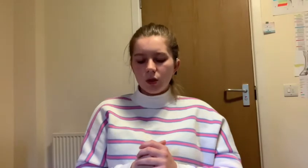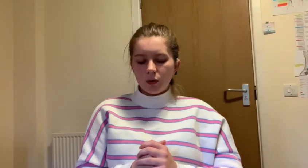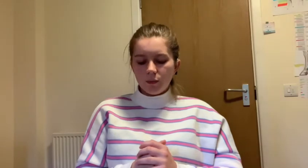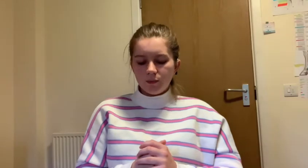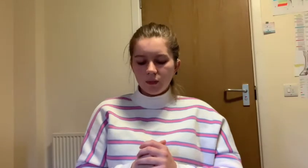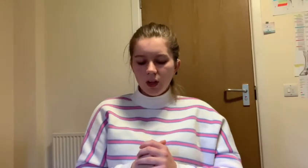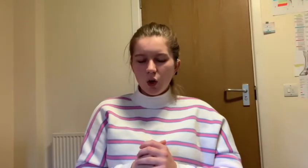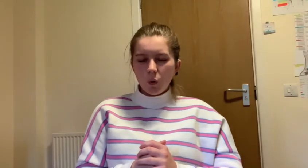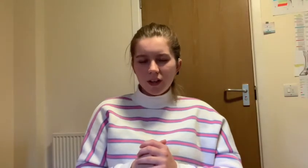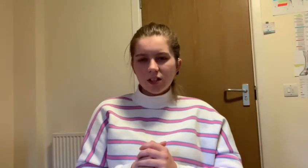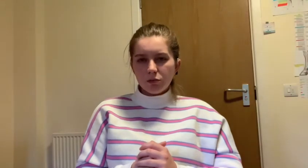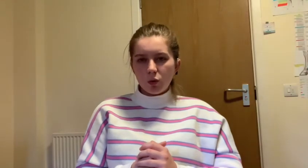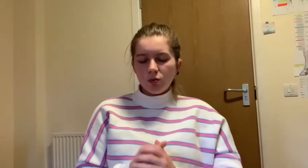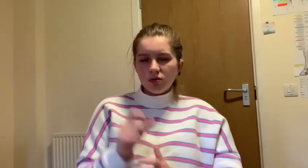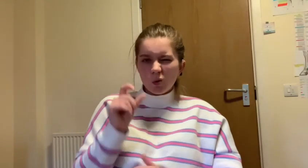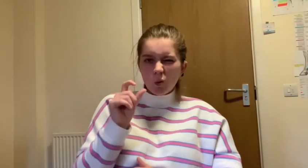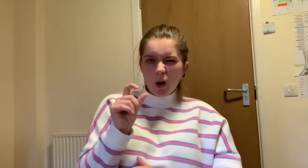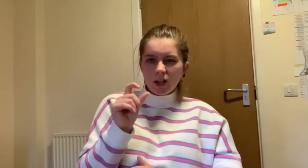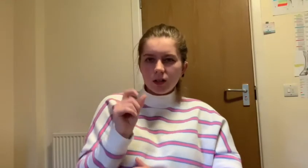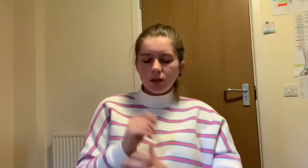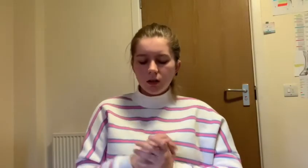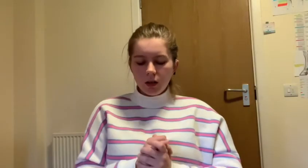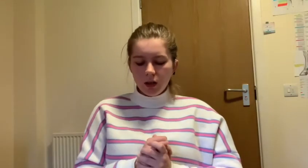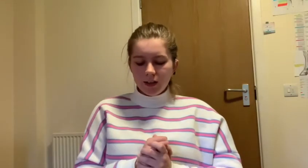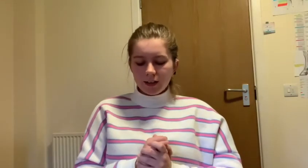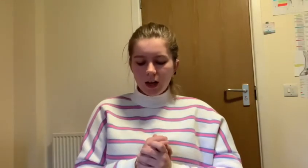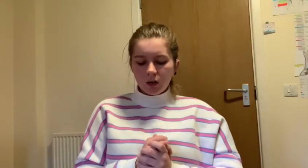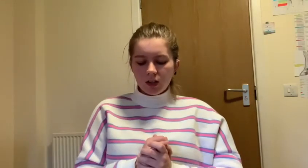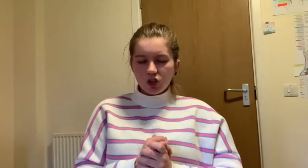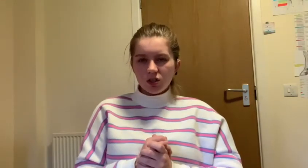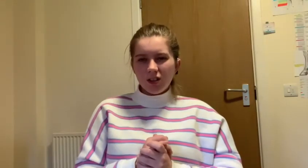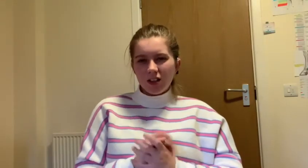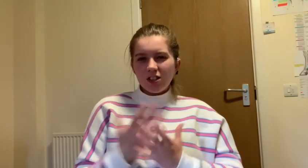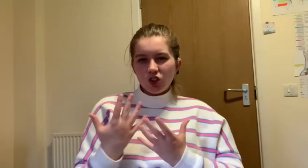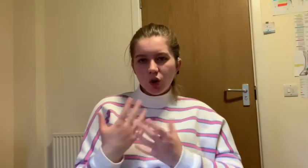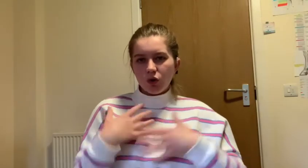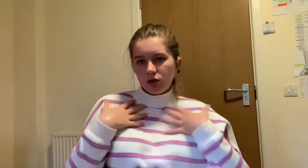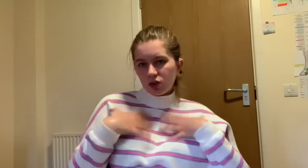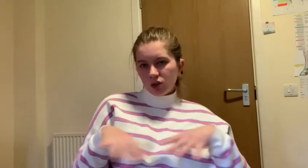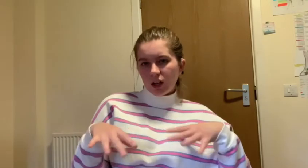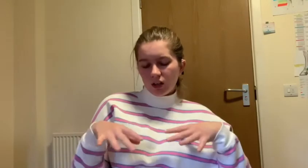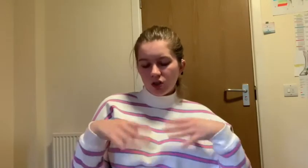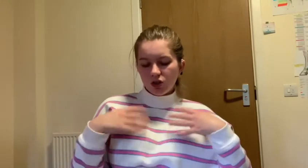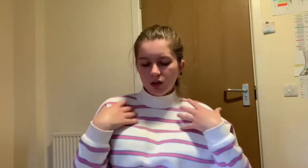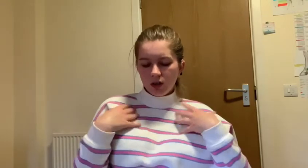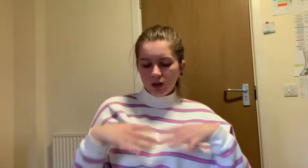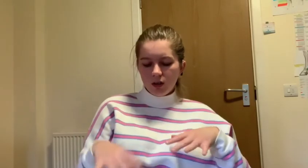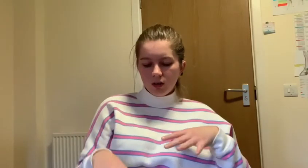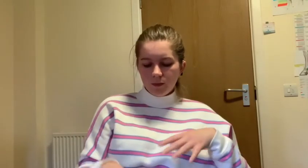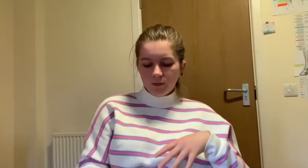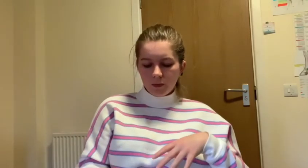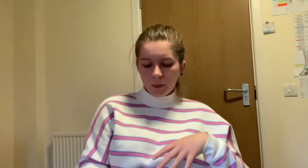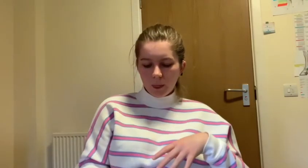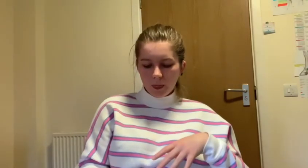quite is small, "quite", "stylish" is clothes, stylish